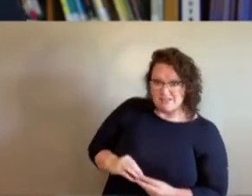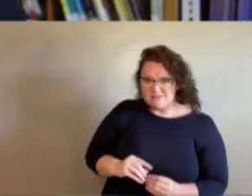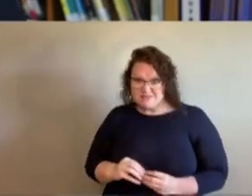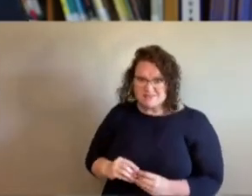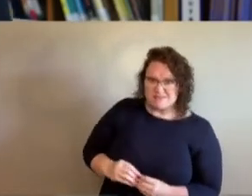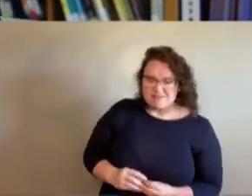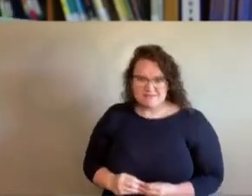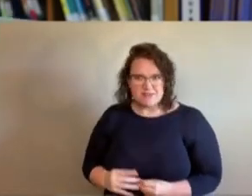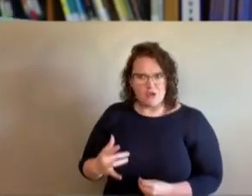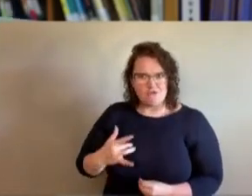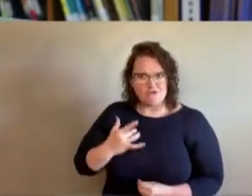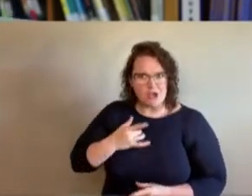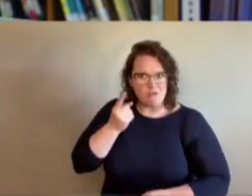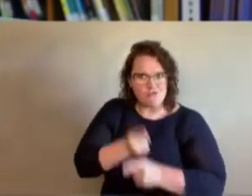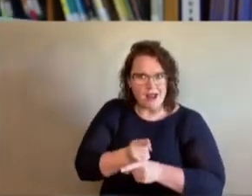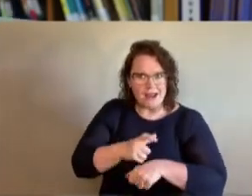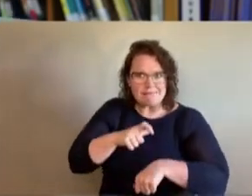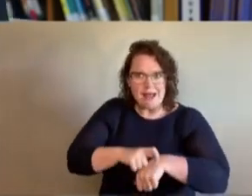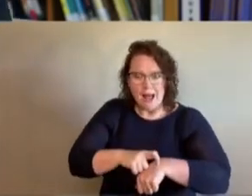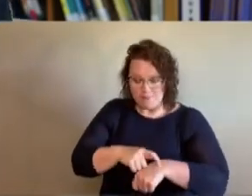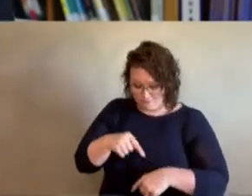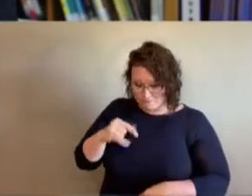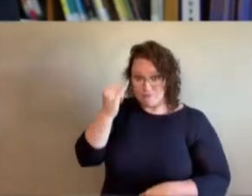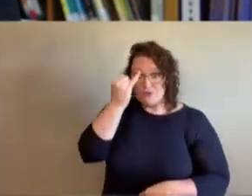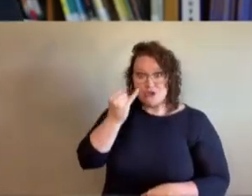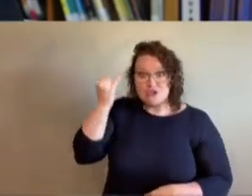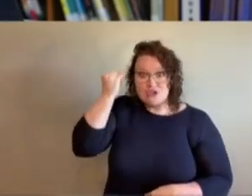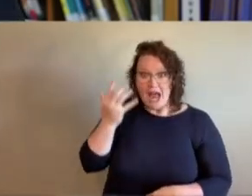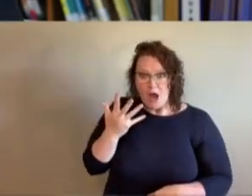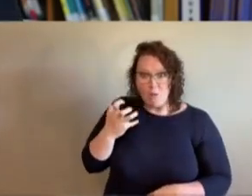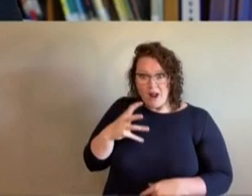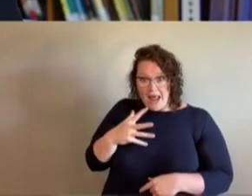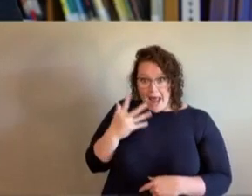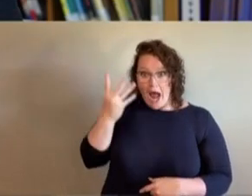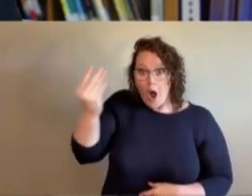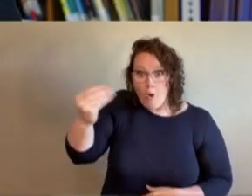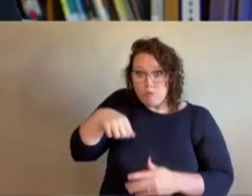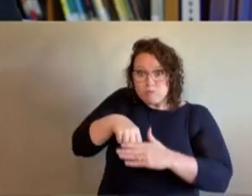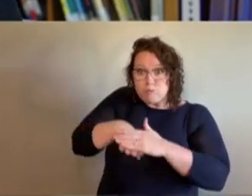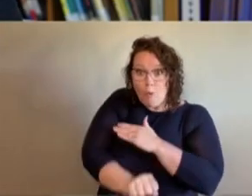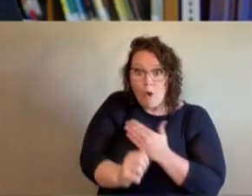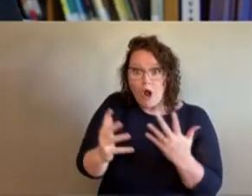the knot. She hooked up a Marlin and began the long fight. Jackie jostled, or moved around,